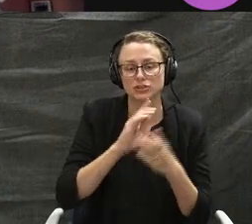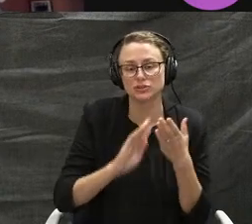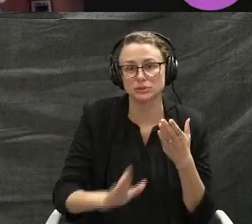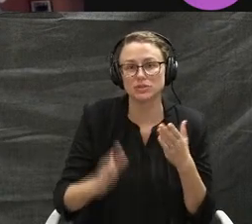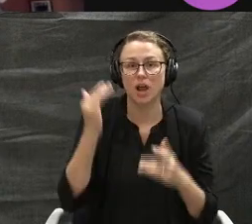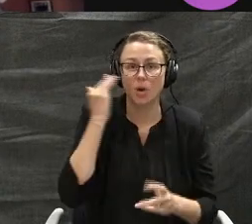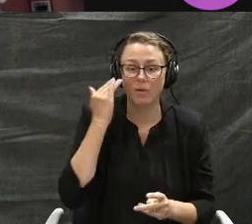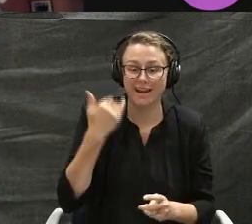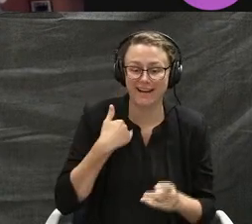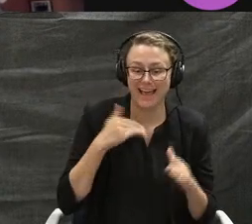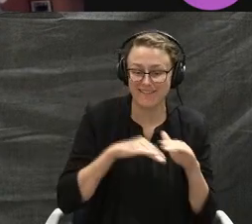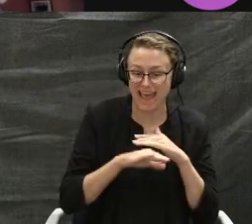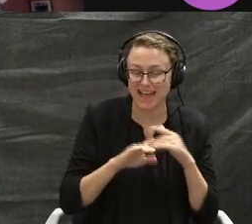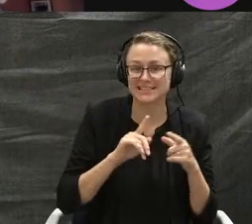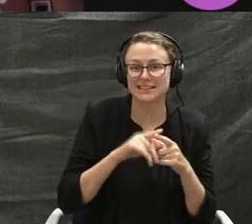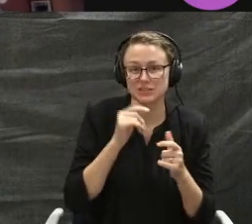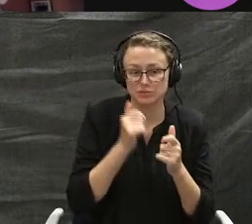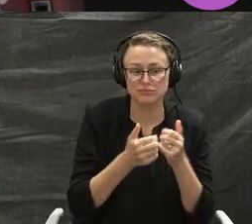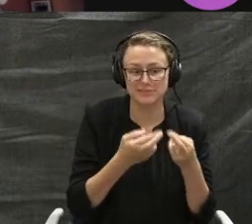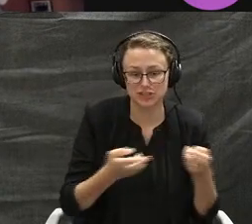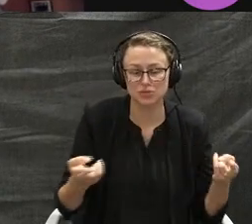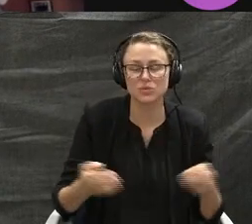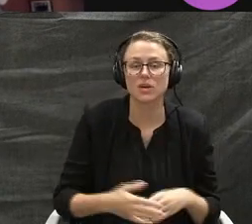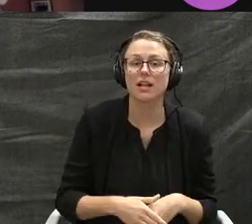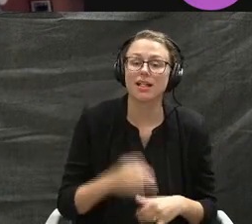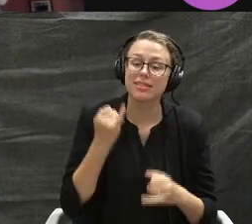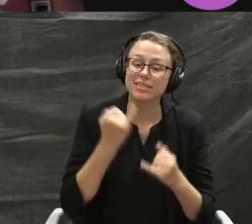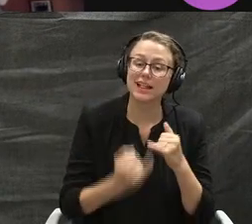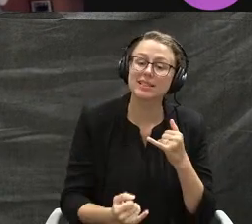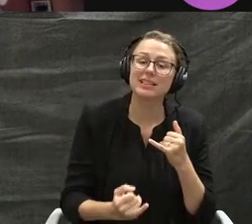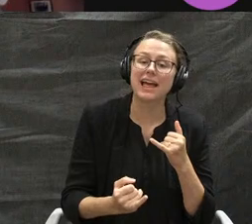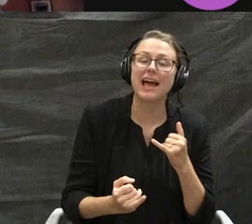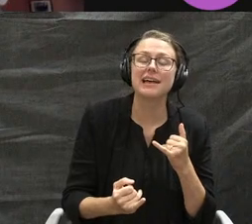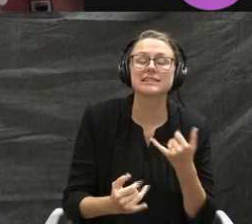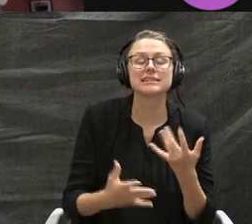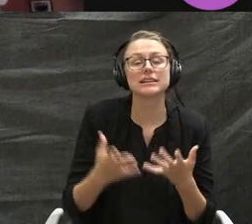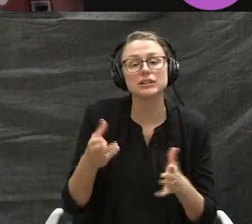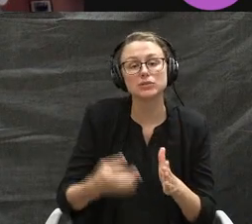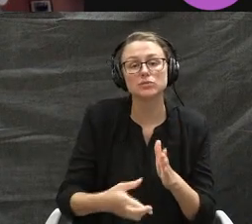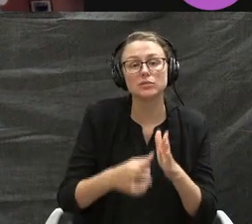And the last bullet on the school is to review hiring